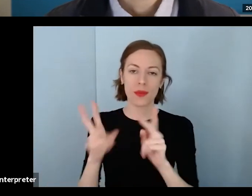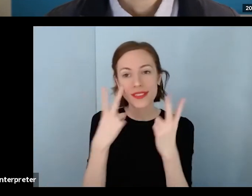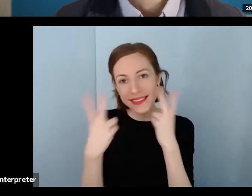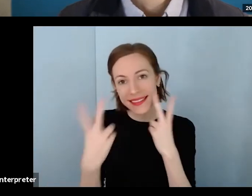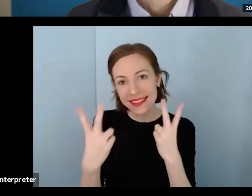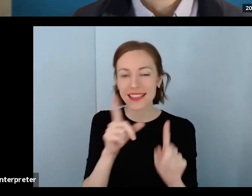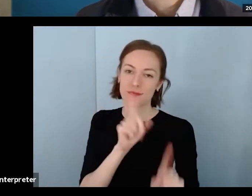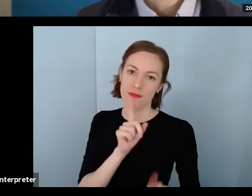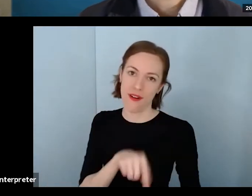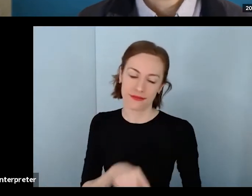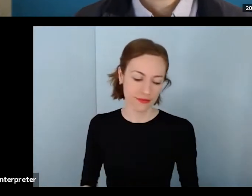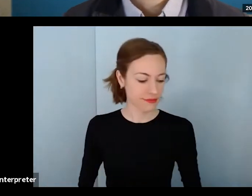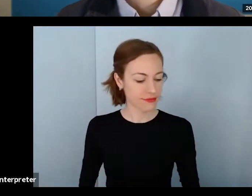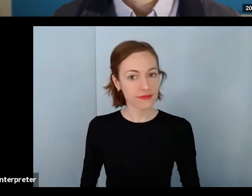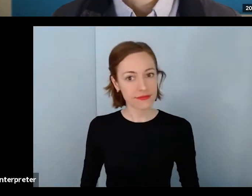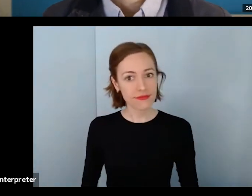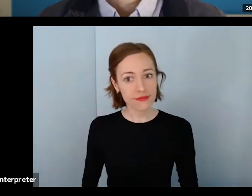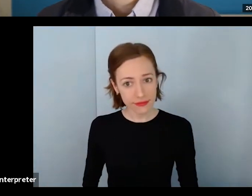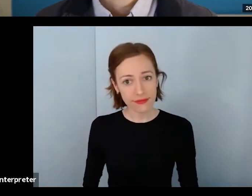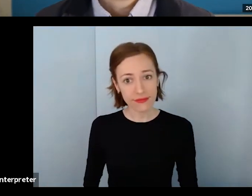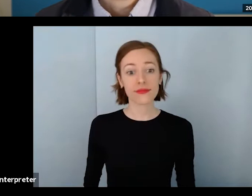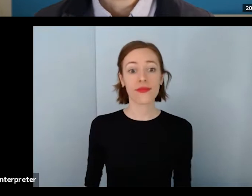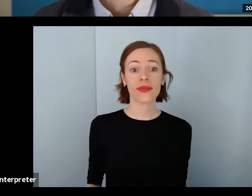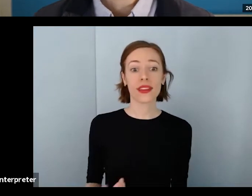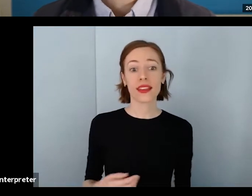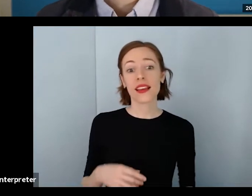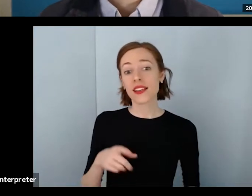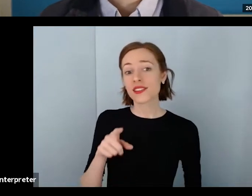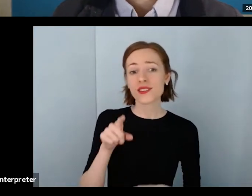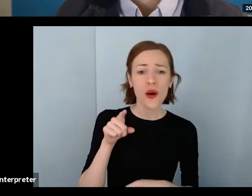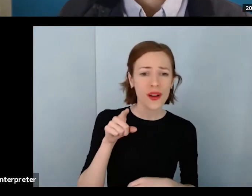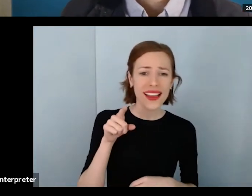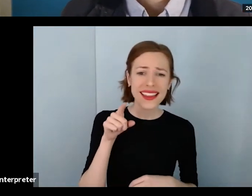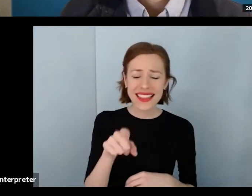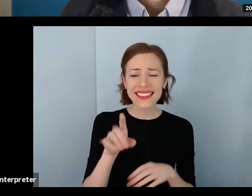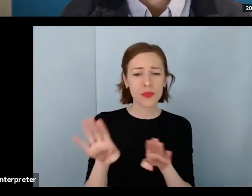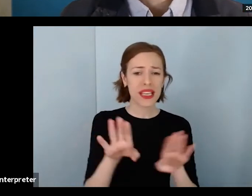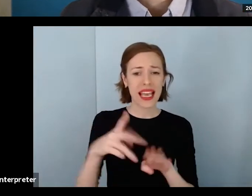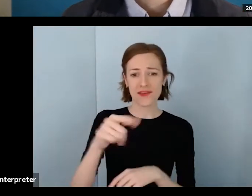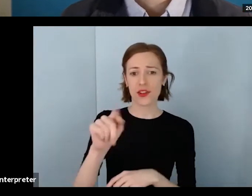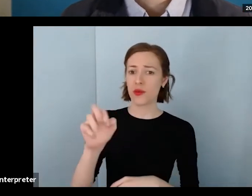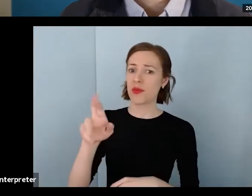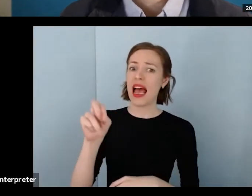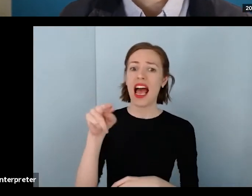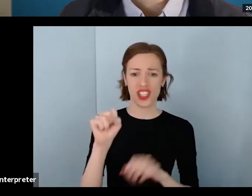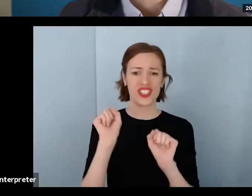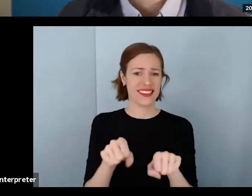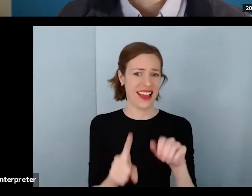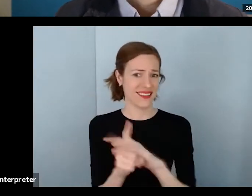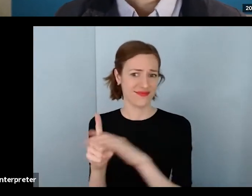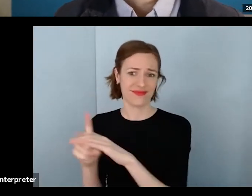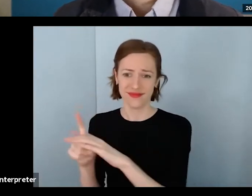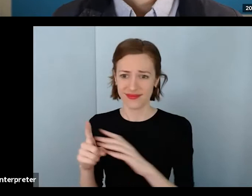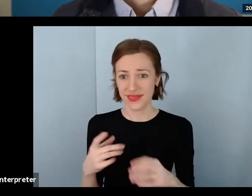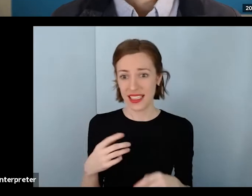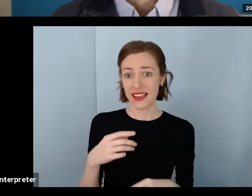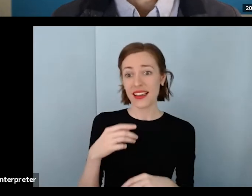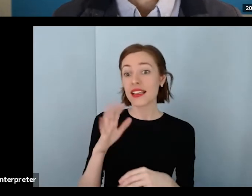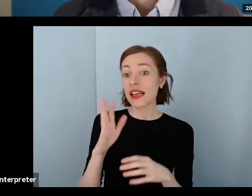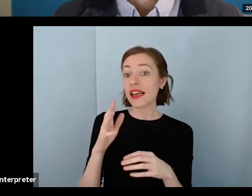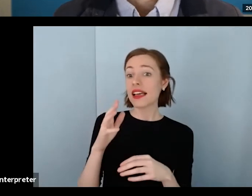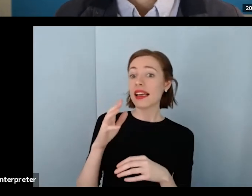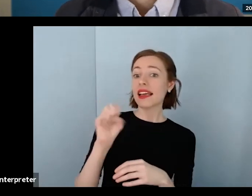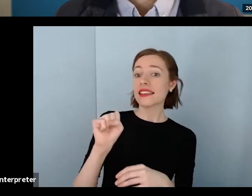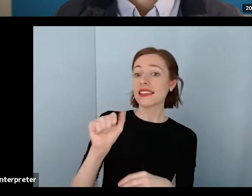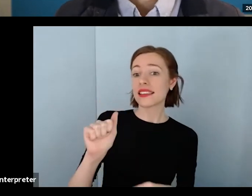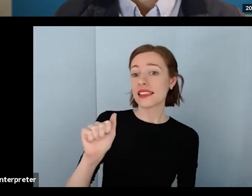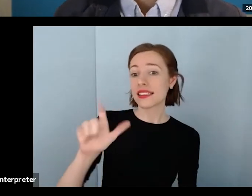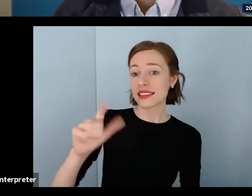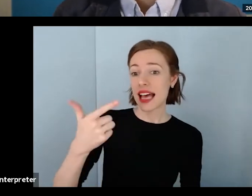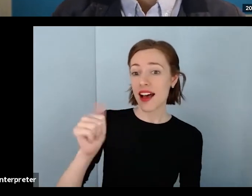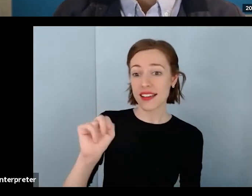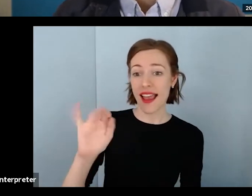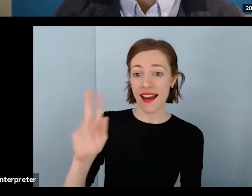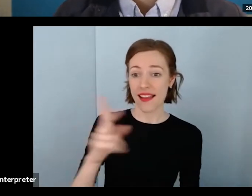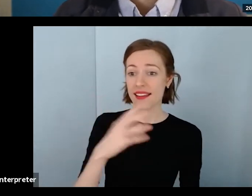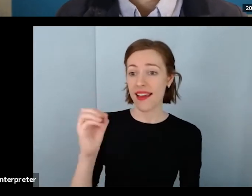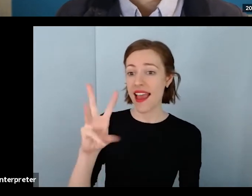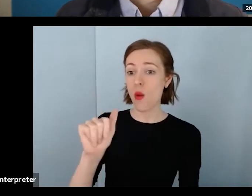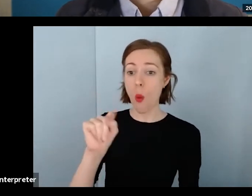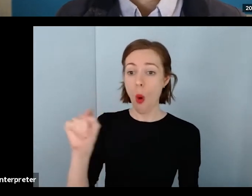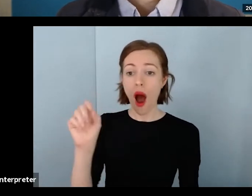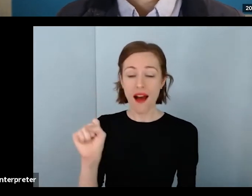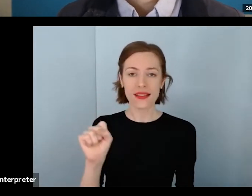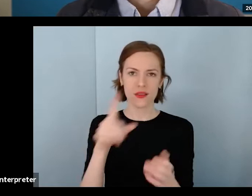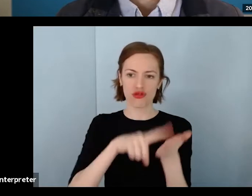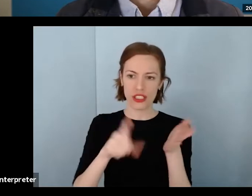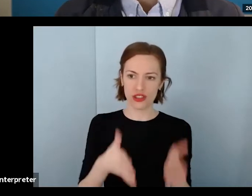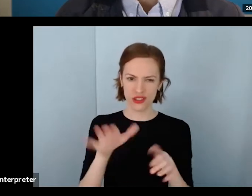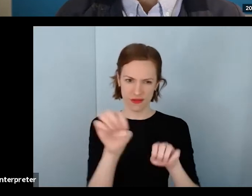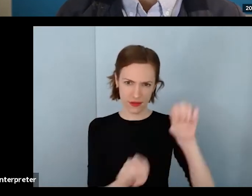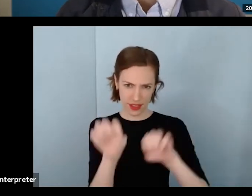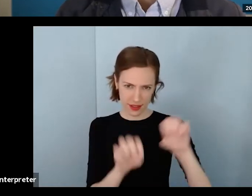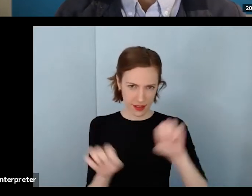aggregators can create runaway behavioral patterns, called self fulfilling prophecies, and it controlled experiments, organic and what's done that in the case of music, if you actually invert the order of the recommendations to show lower quality songs